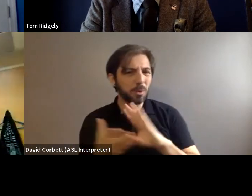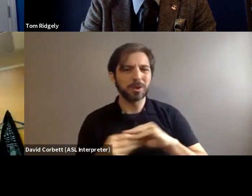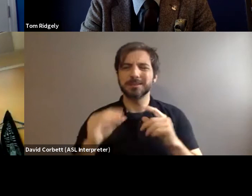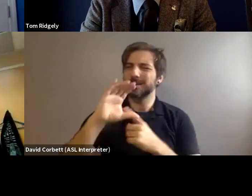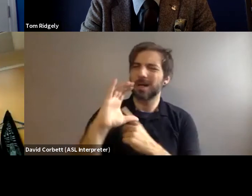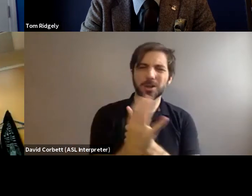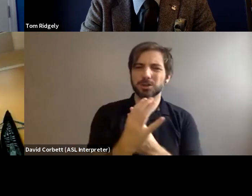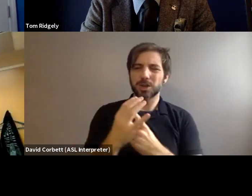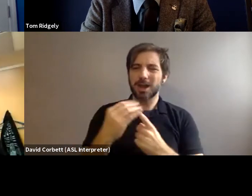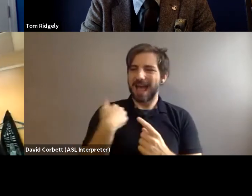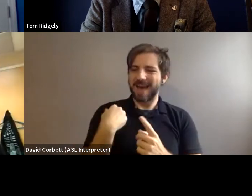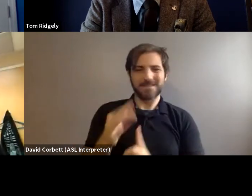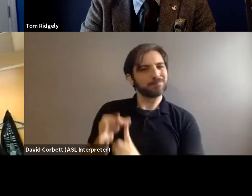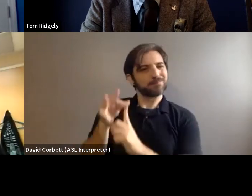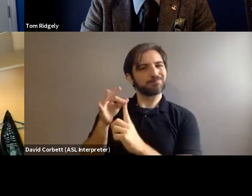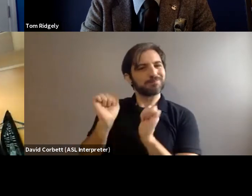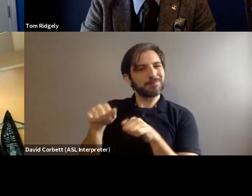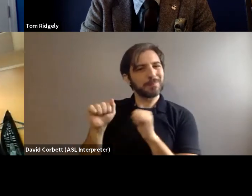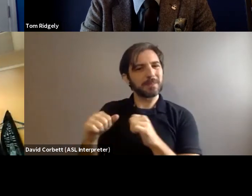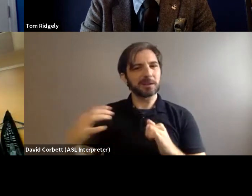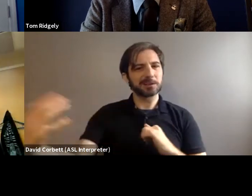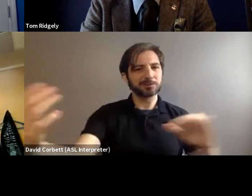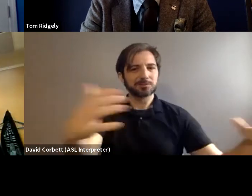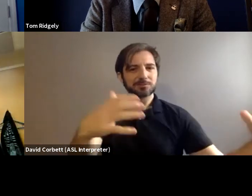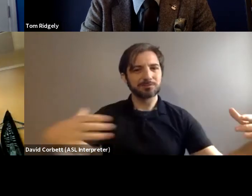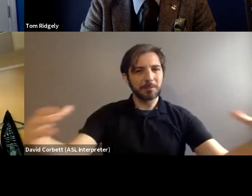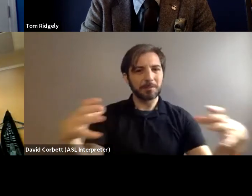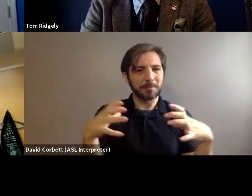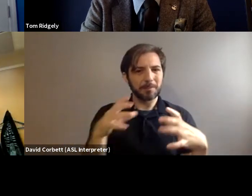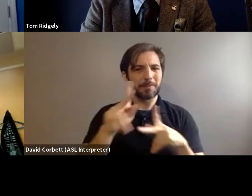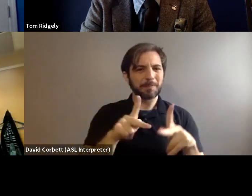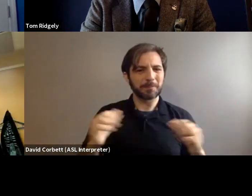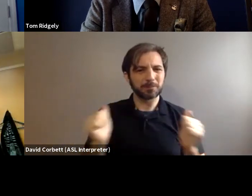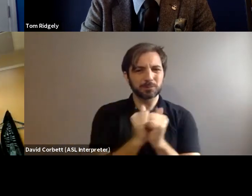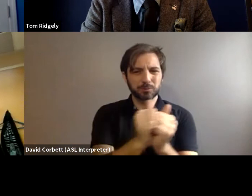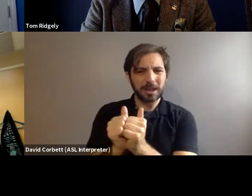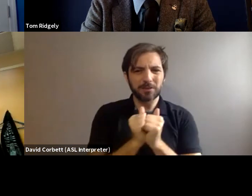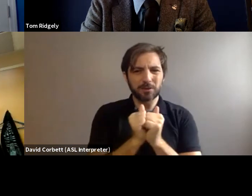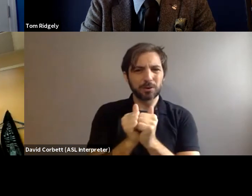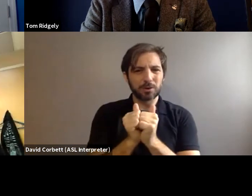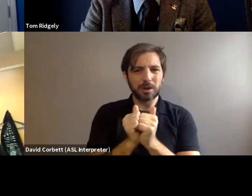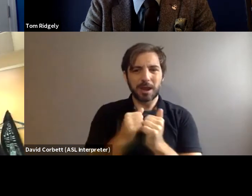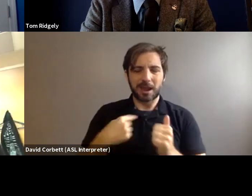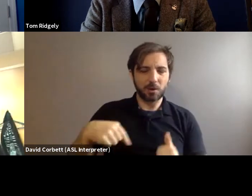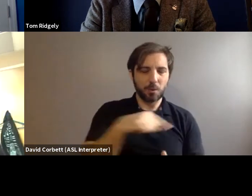us together and to connect us and to unite us around you know common threads of what